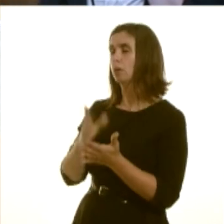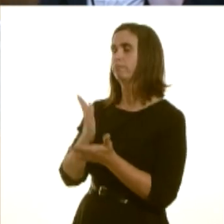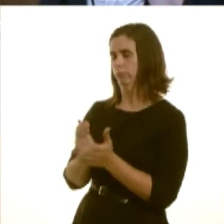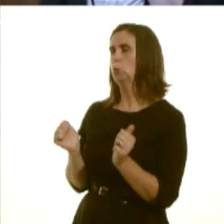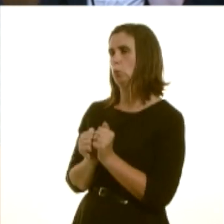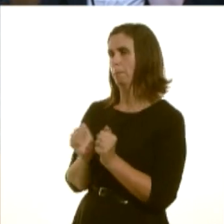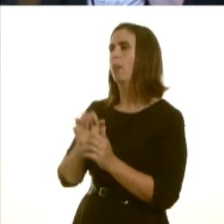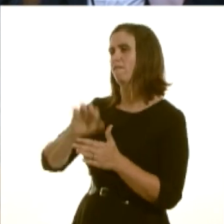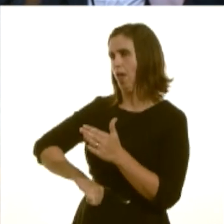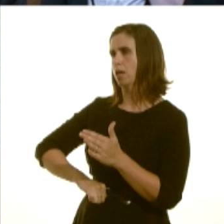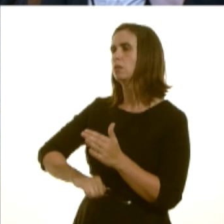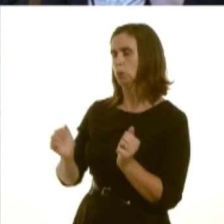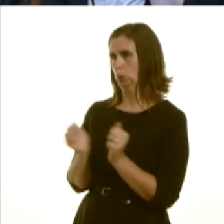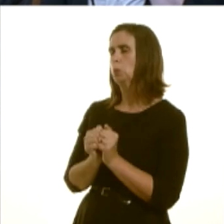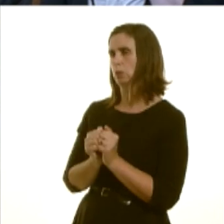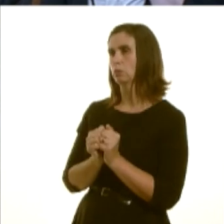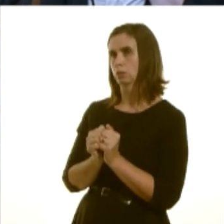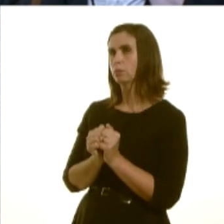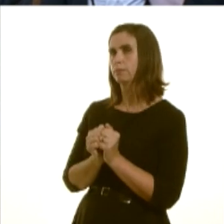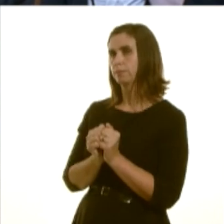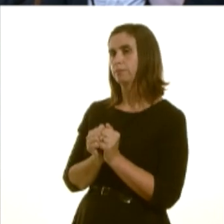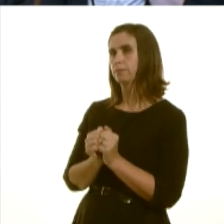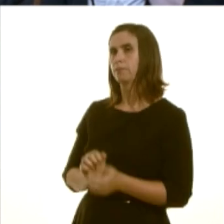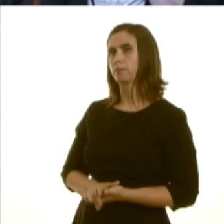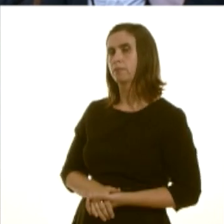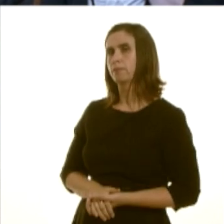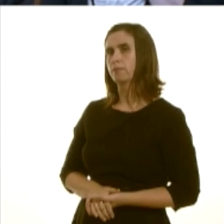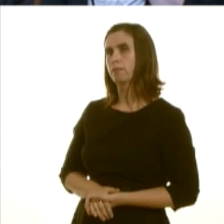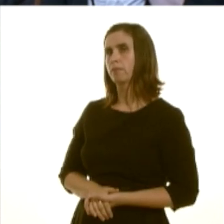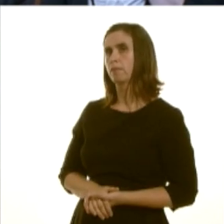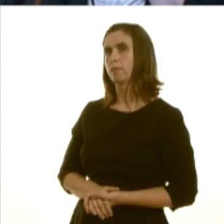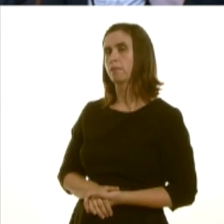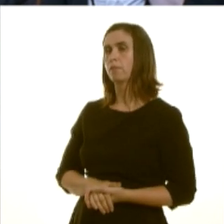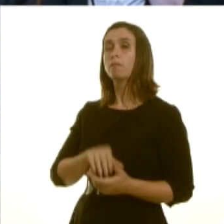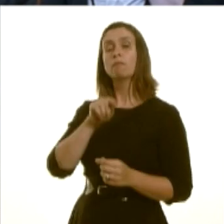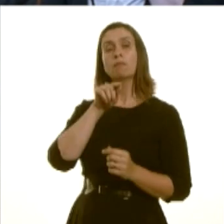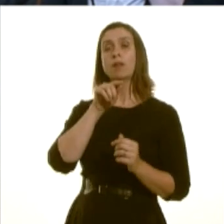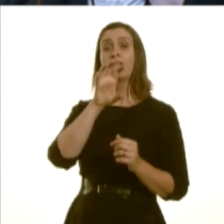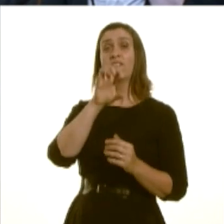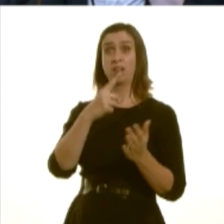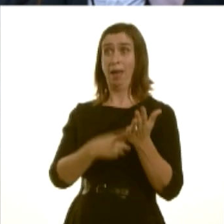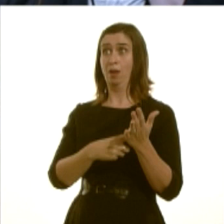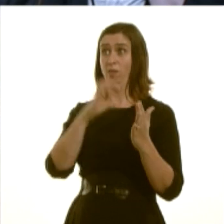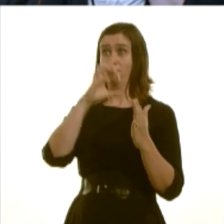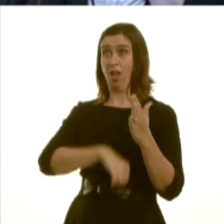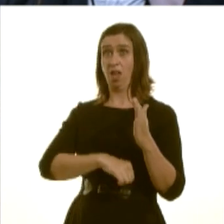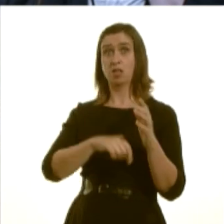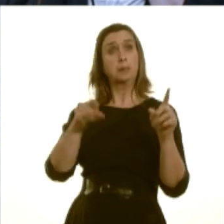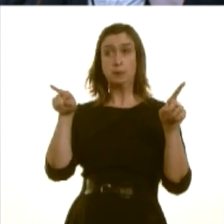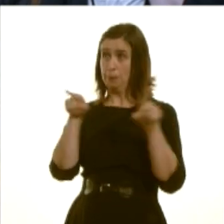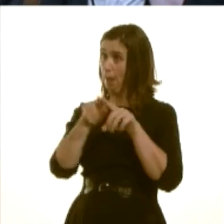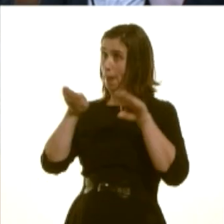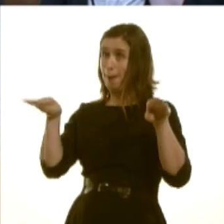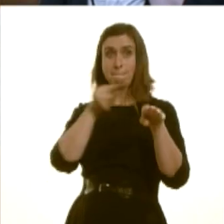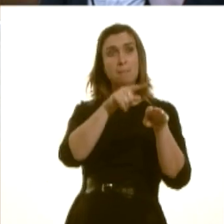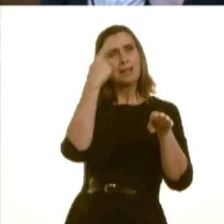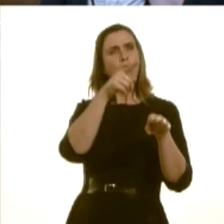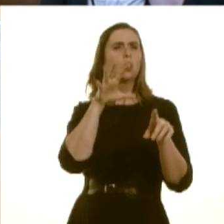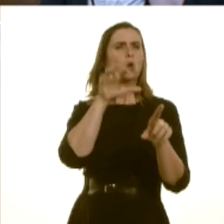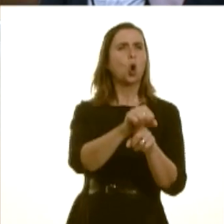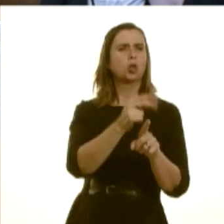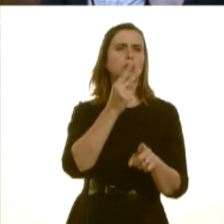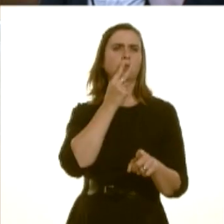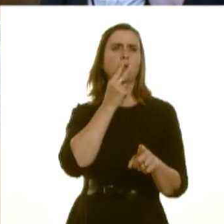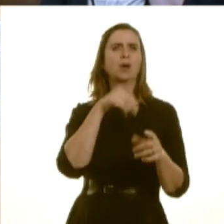of fine. That is at the same level as the fine for smoking in a public vehicle and,